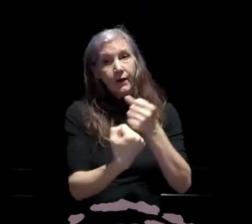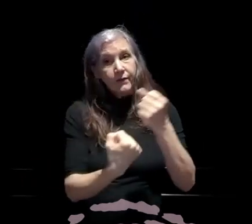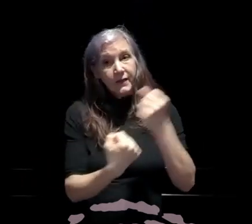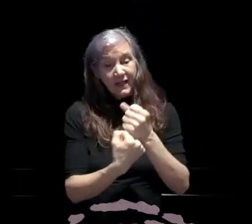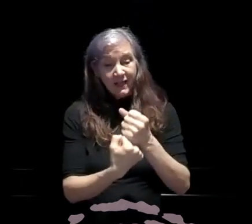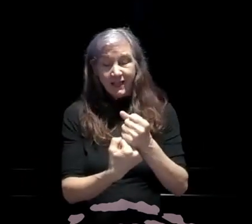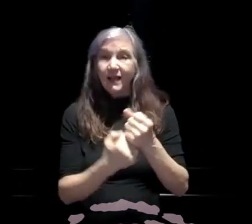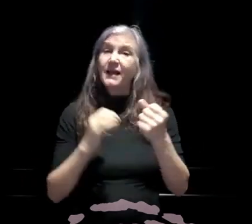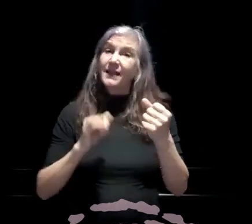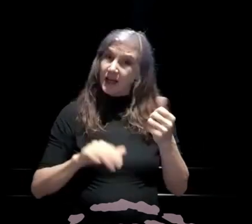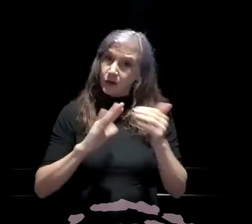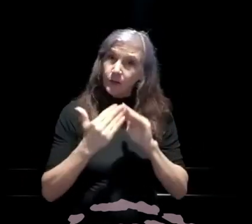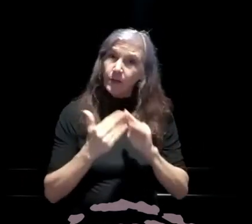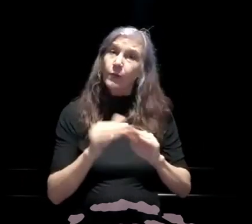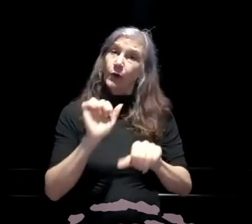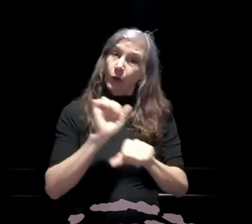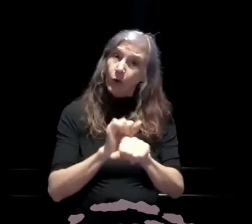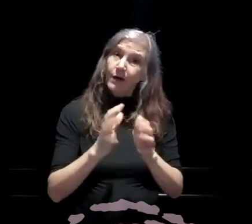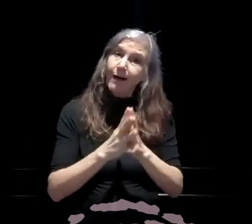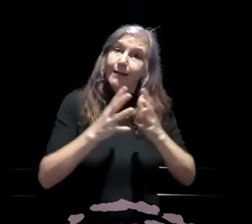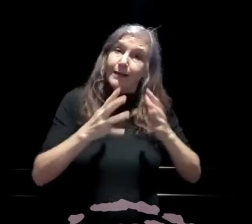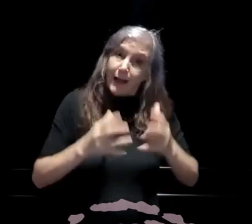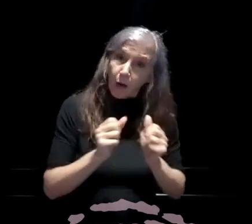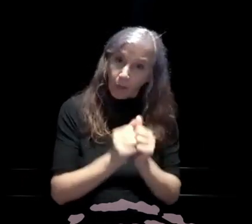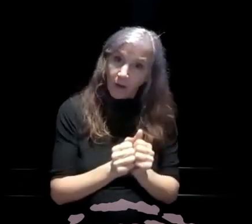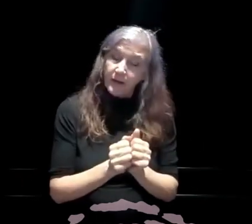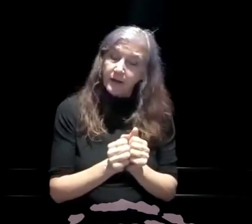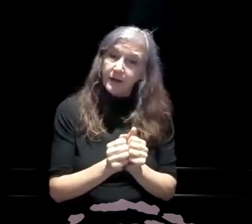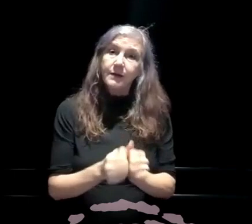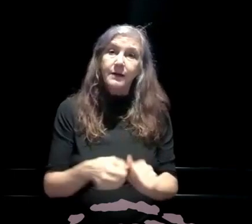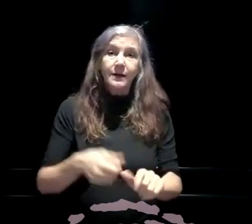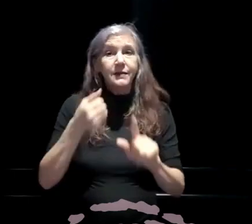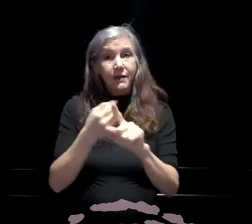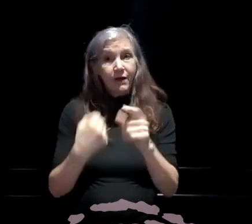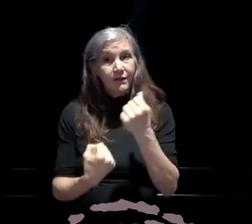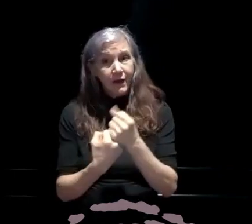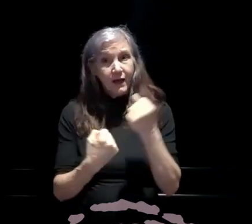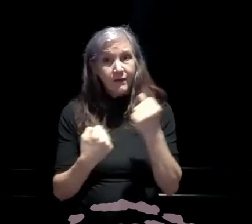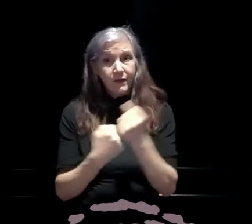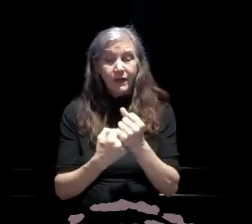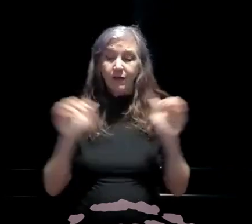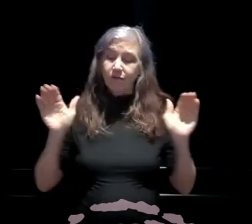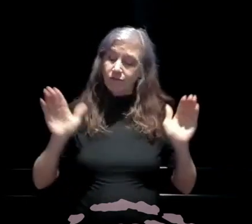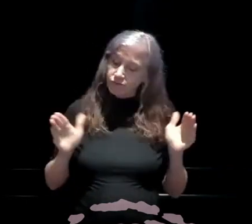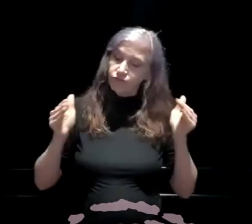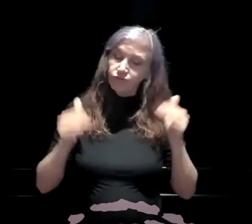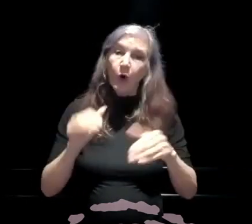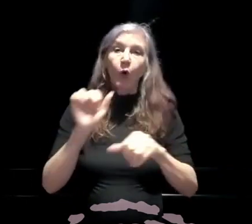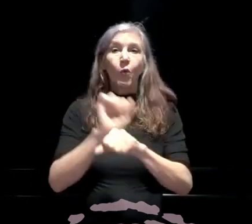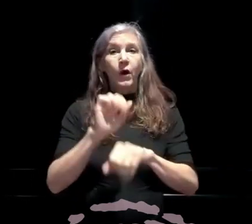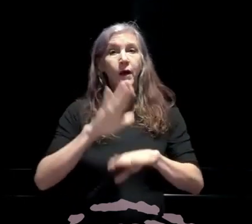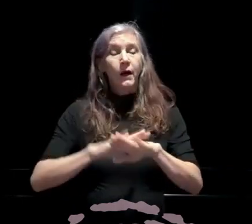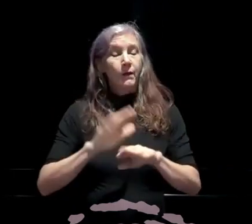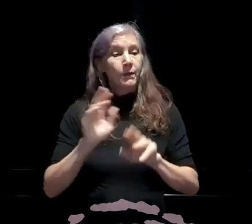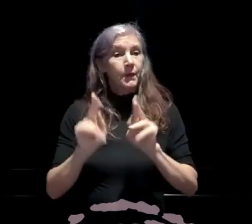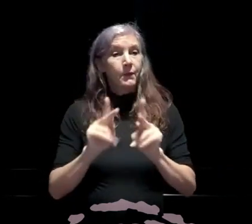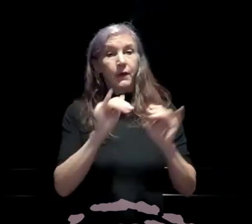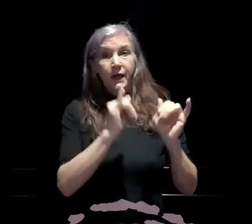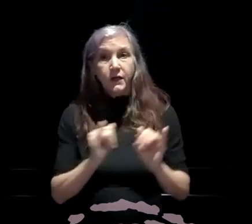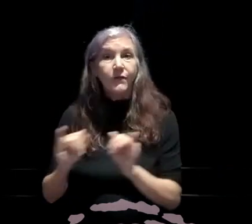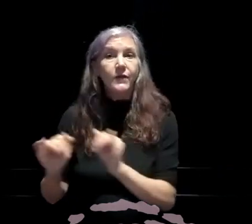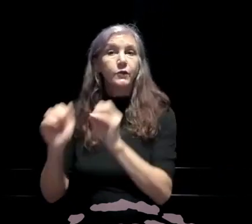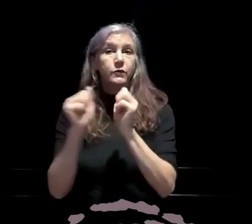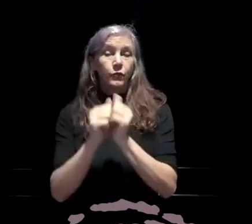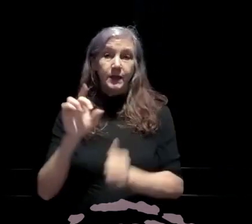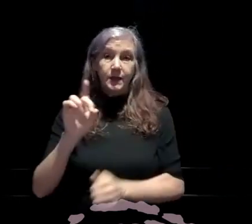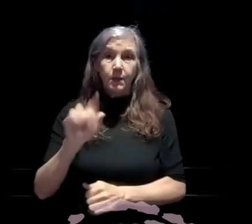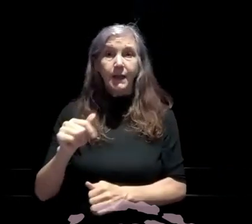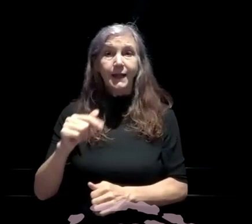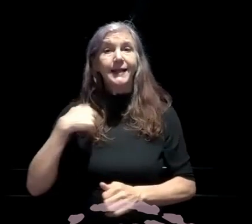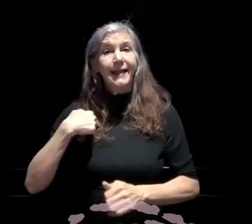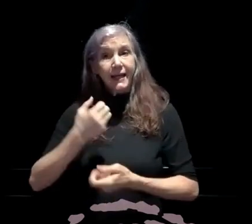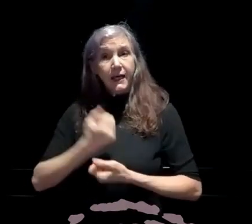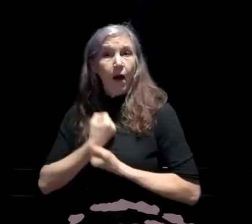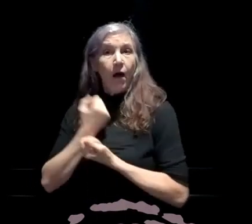A community that we spend a lot of time working with in alongside. Self-advocacy centers the work of individuals with disabilities and ensures that they get to tell their own stories.